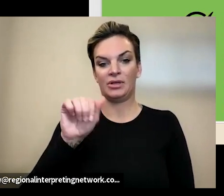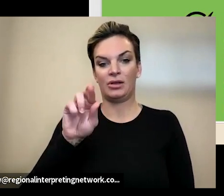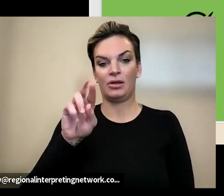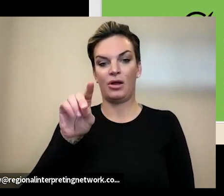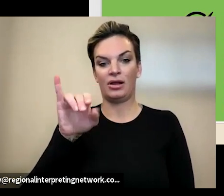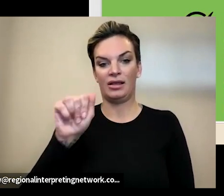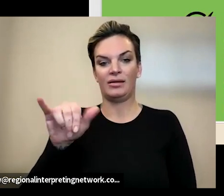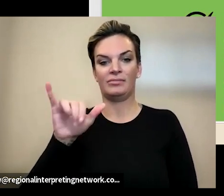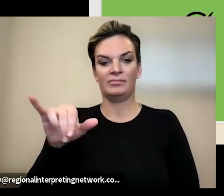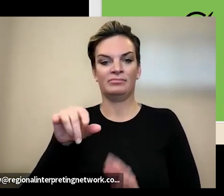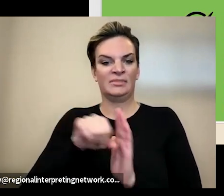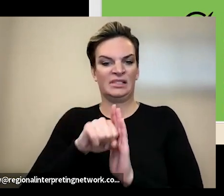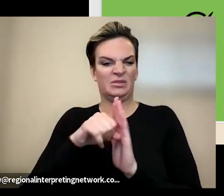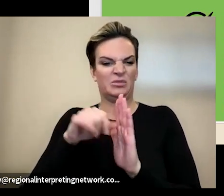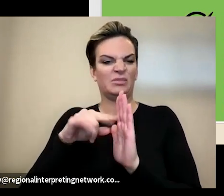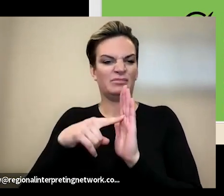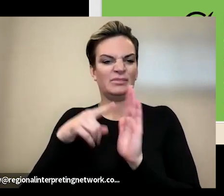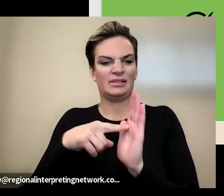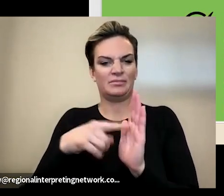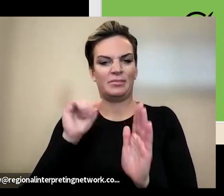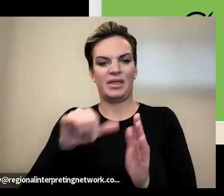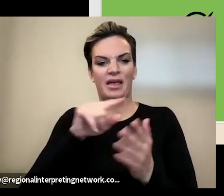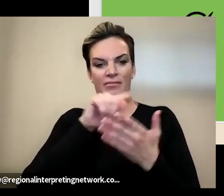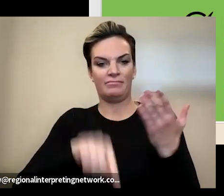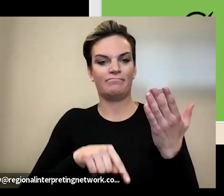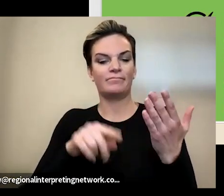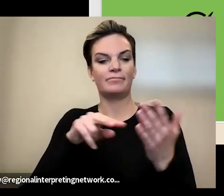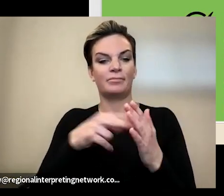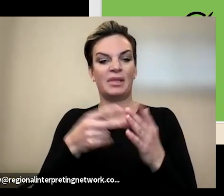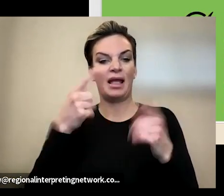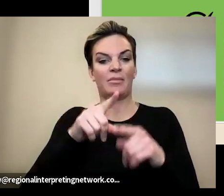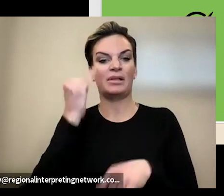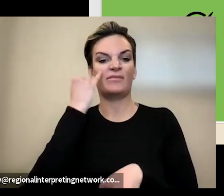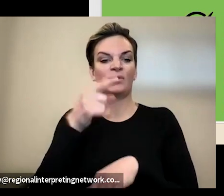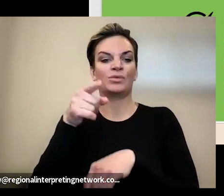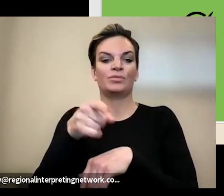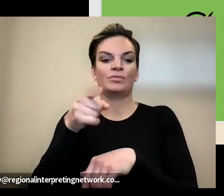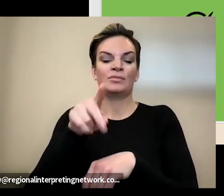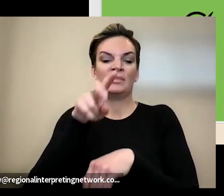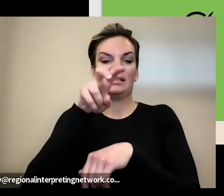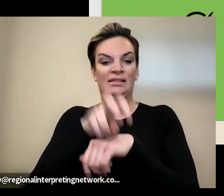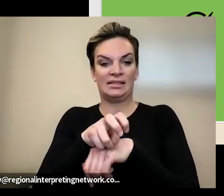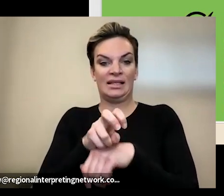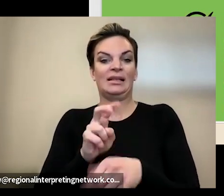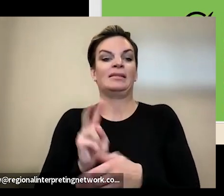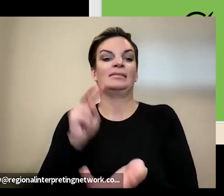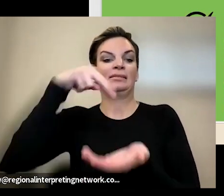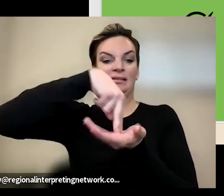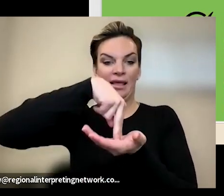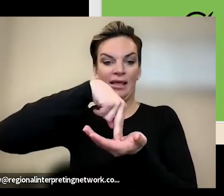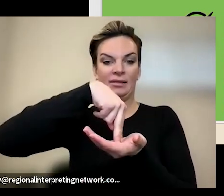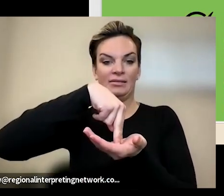of the body, orthostatic is when somebody goes from sitting to standing, tachycardia means